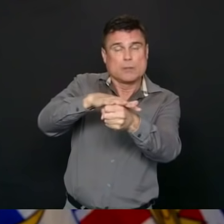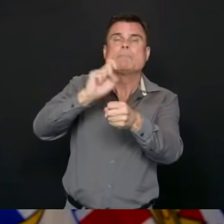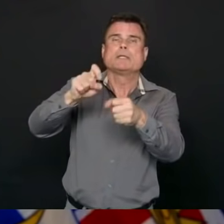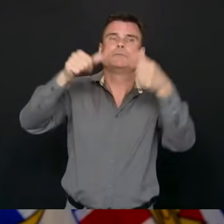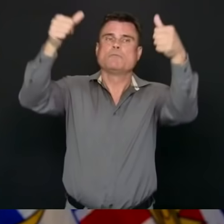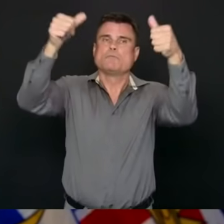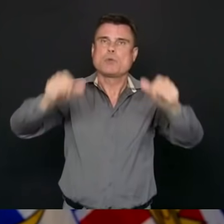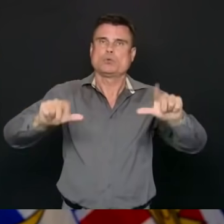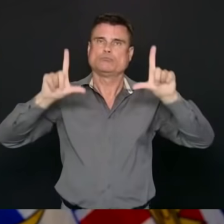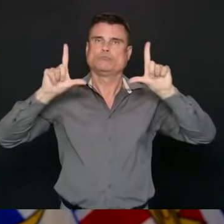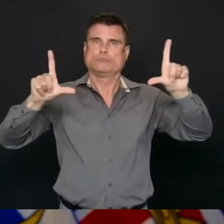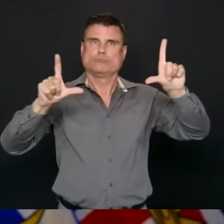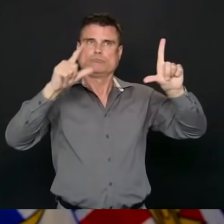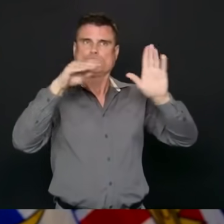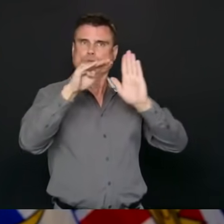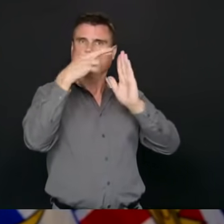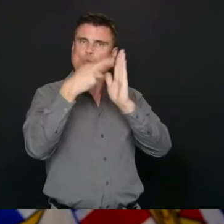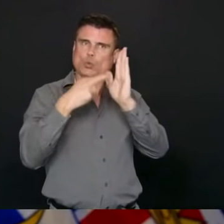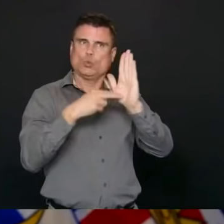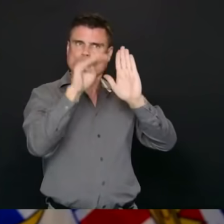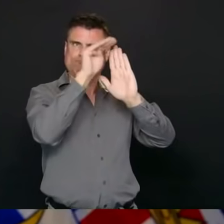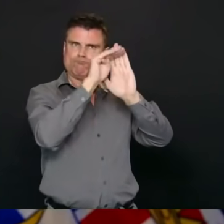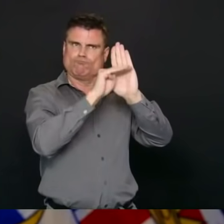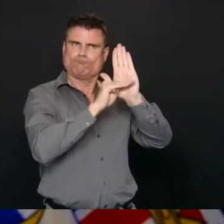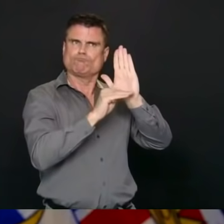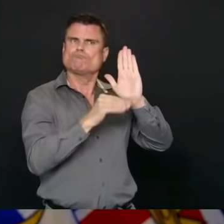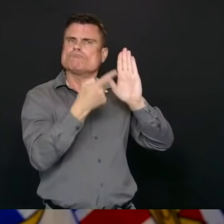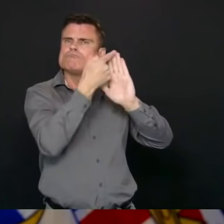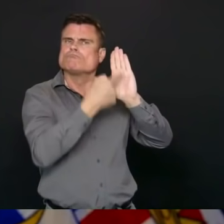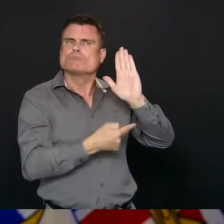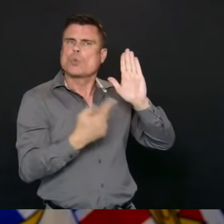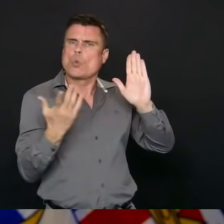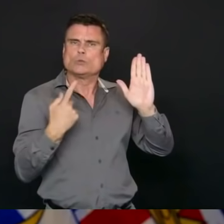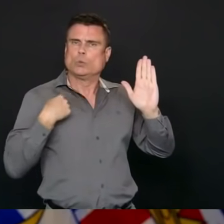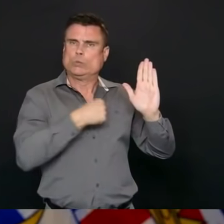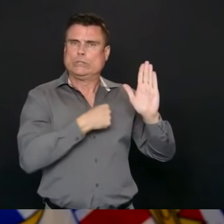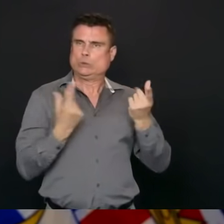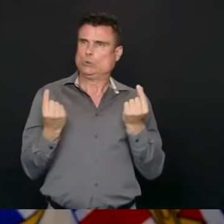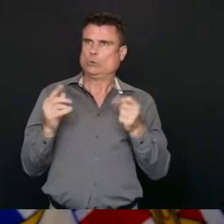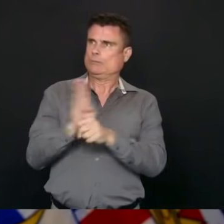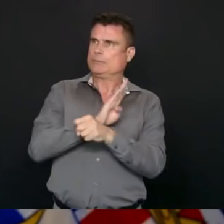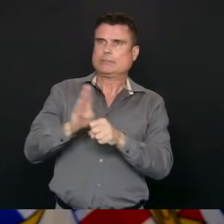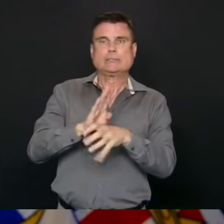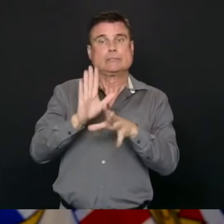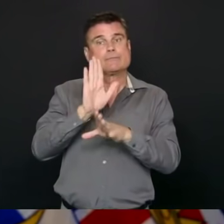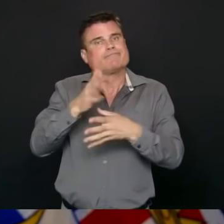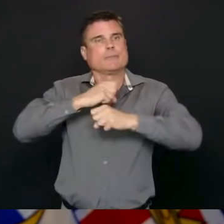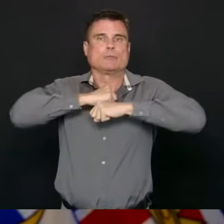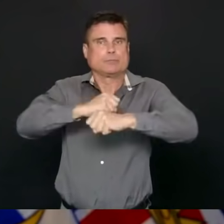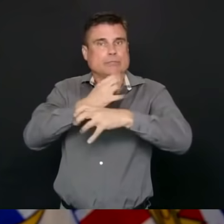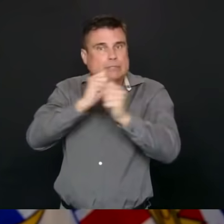other and how we can make sure everybody understands the measures you are taking to keep your employees safe and customers say.